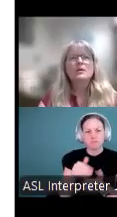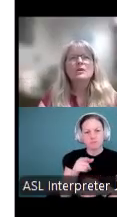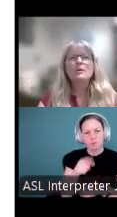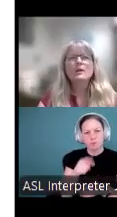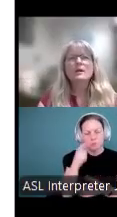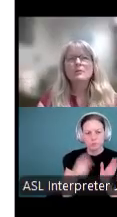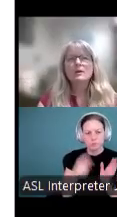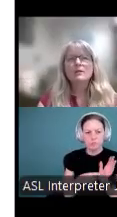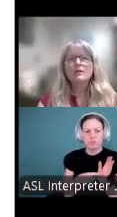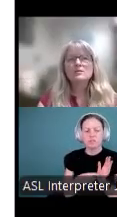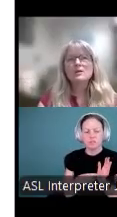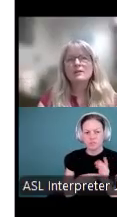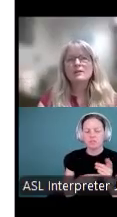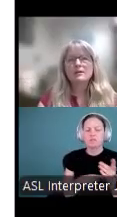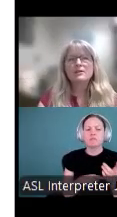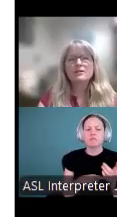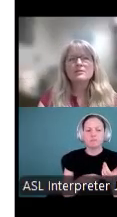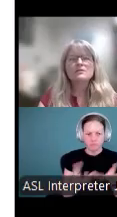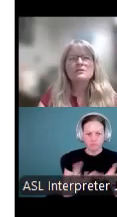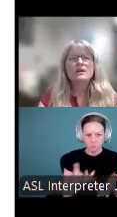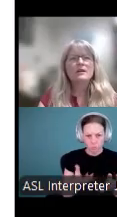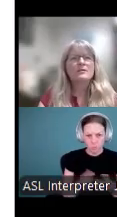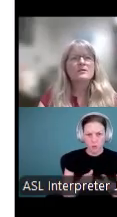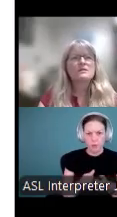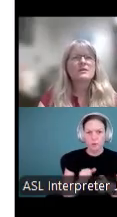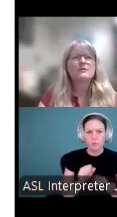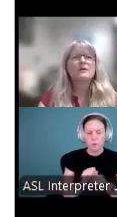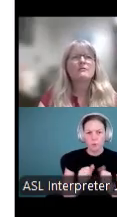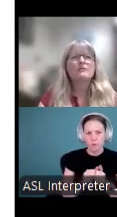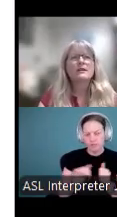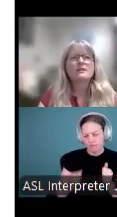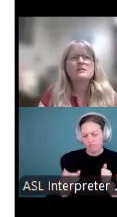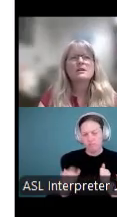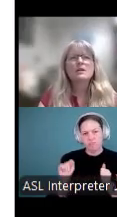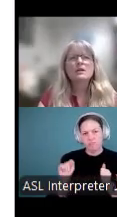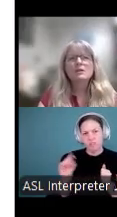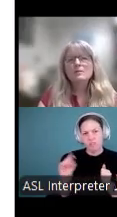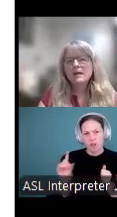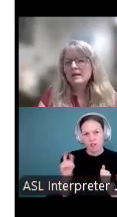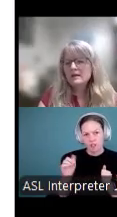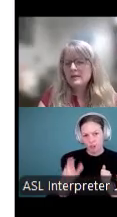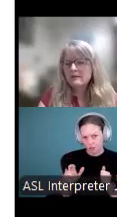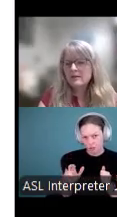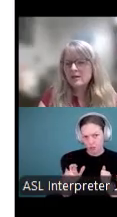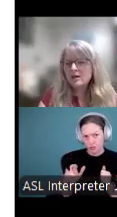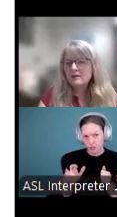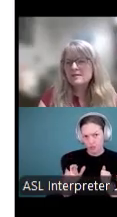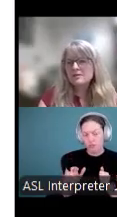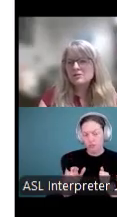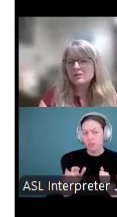when you're working with a toddler and you're talking about some of the red flags, you might end up having a conversation